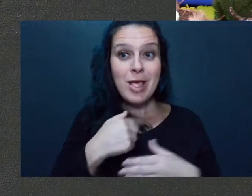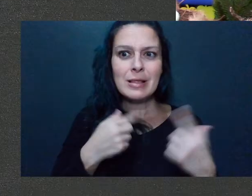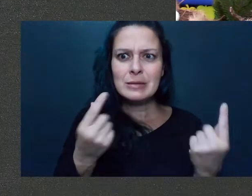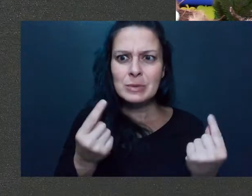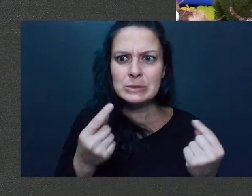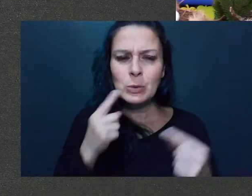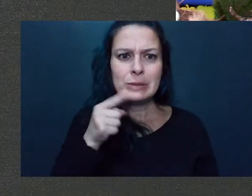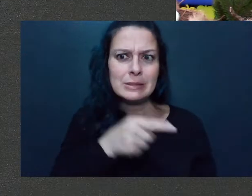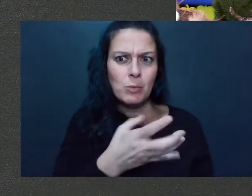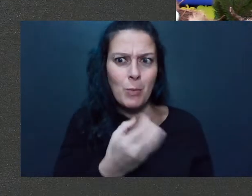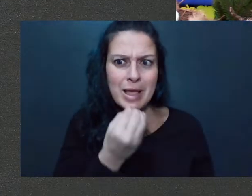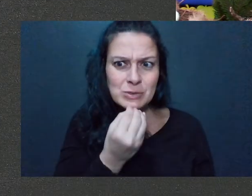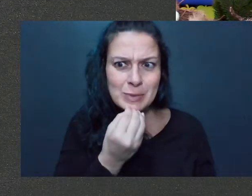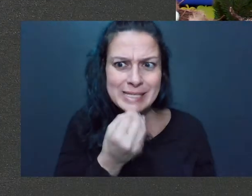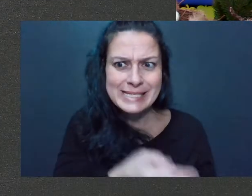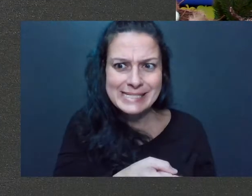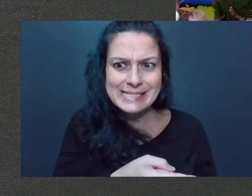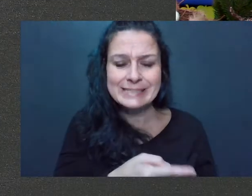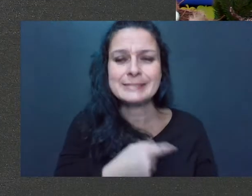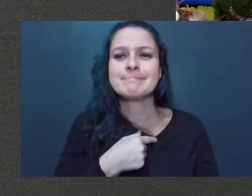"He will want to eat."